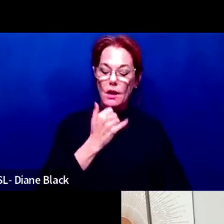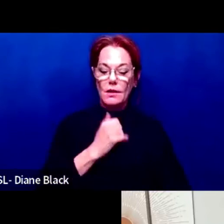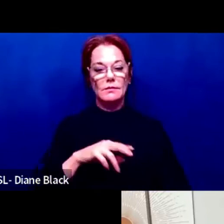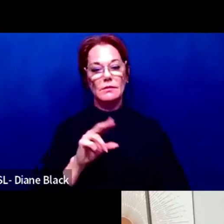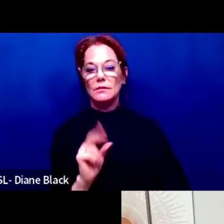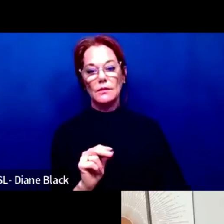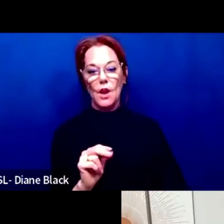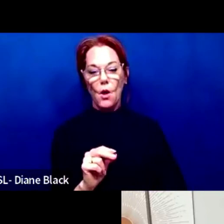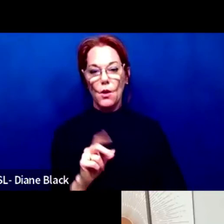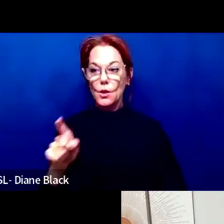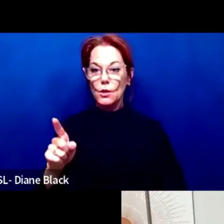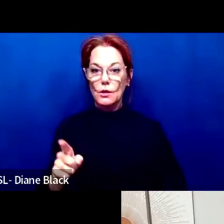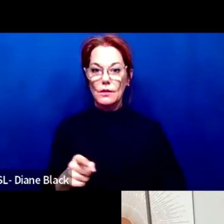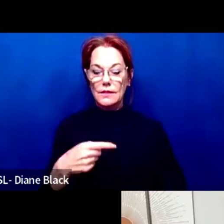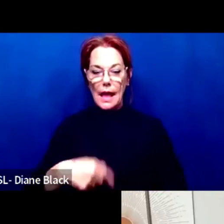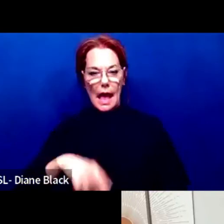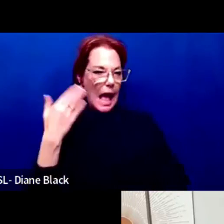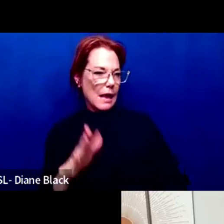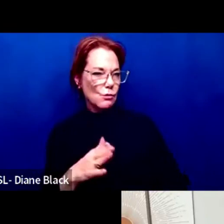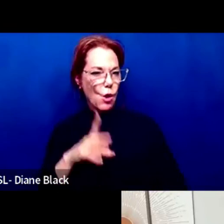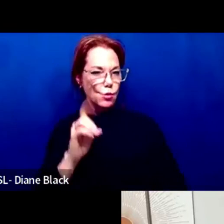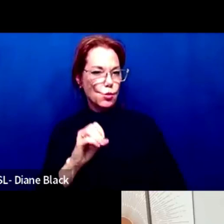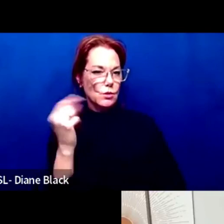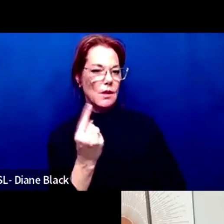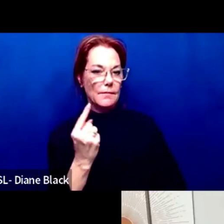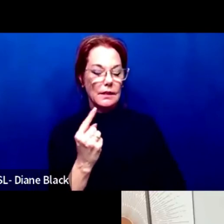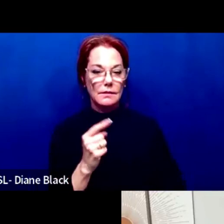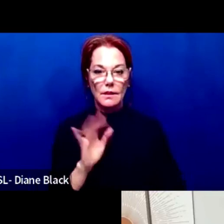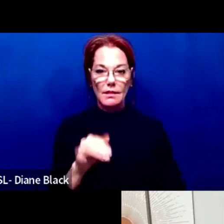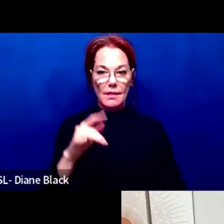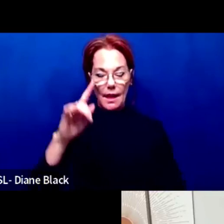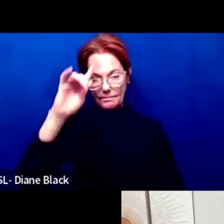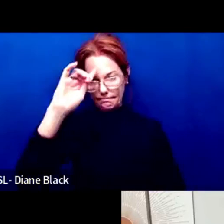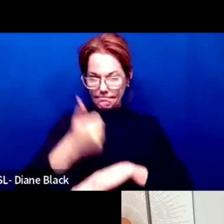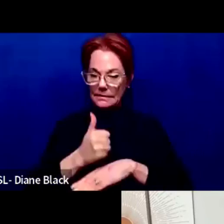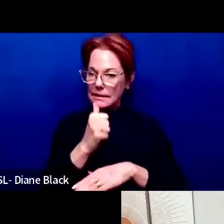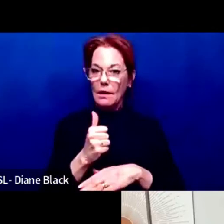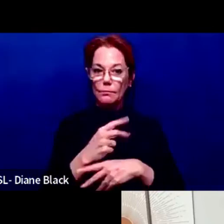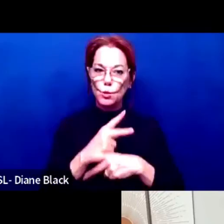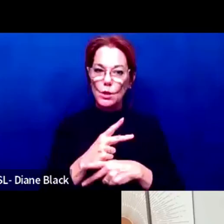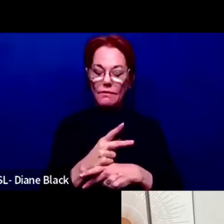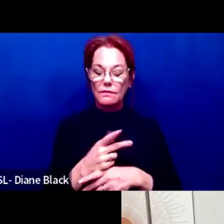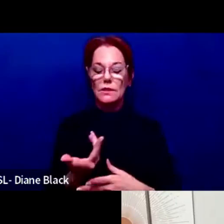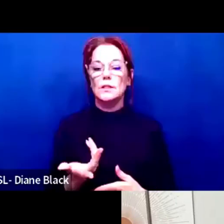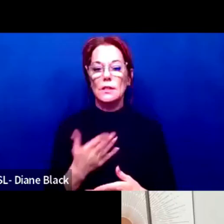you're like, I don't know, do something. It's not productive, it's not going in the right direction. So I try to help